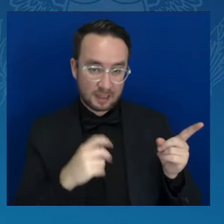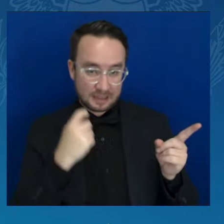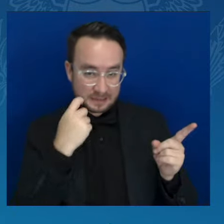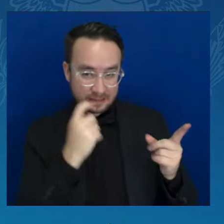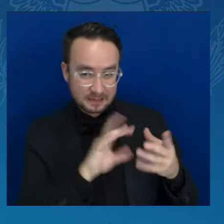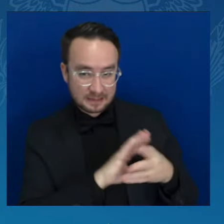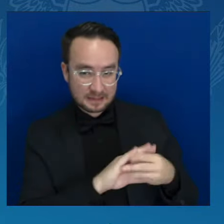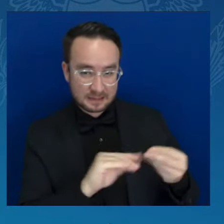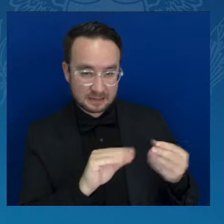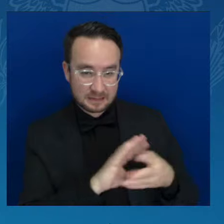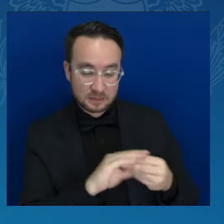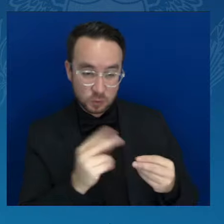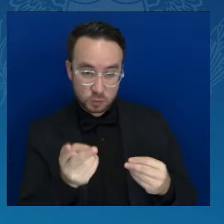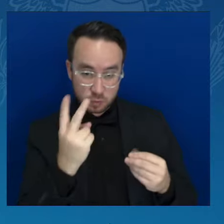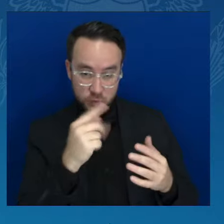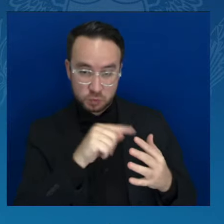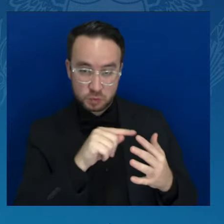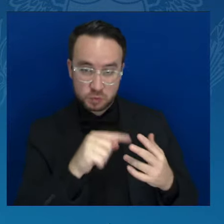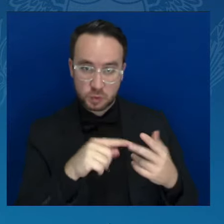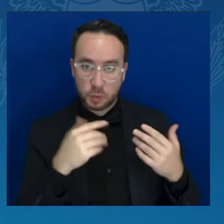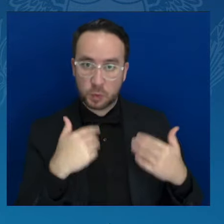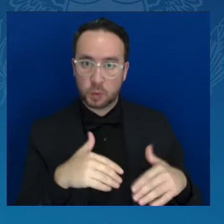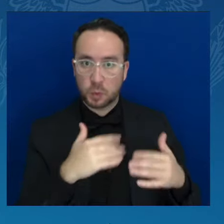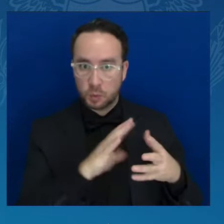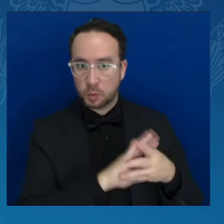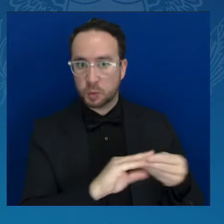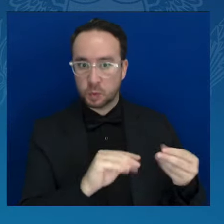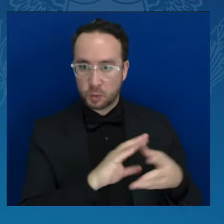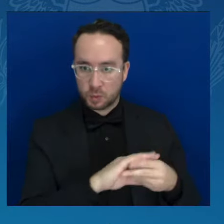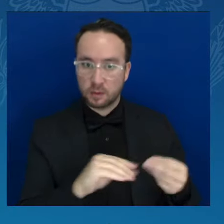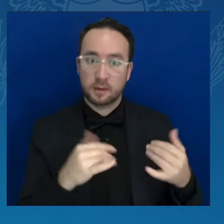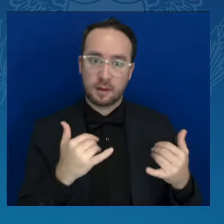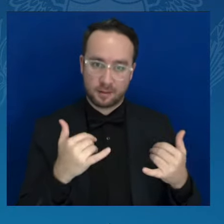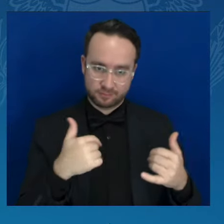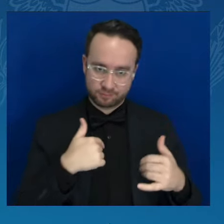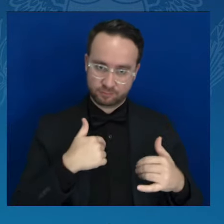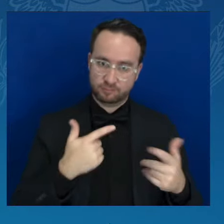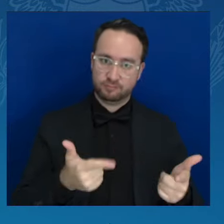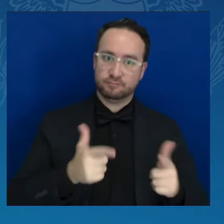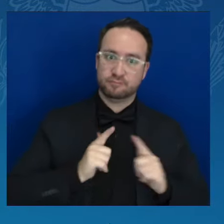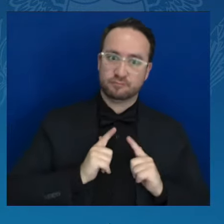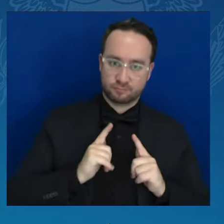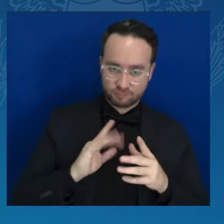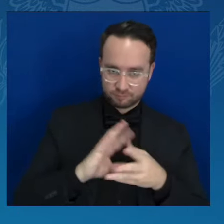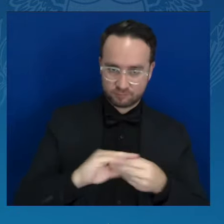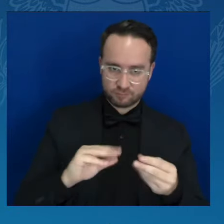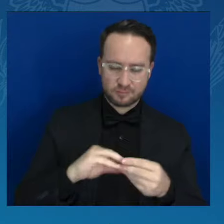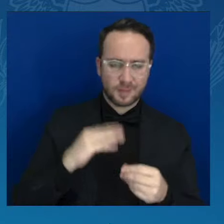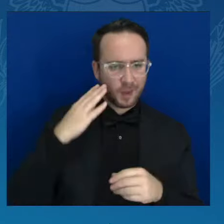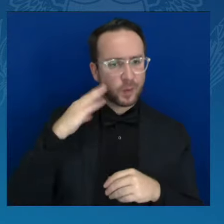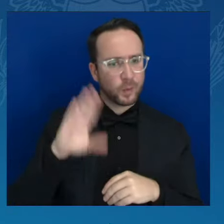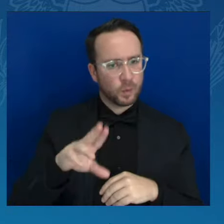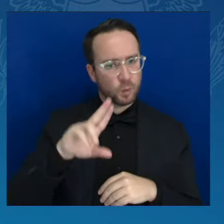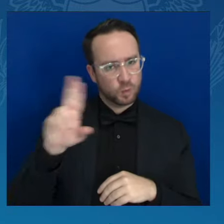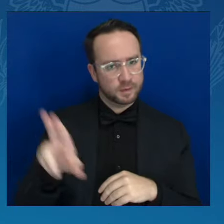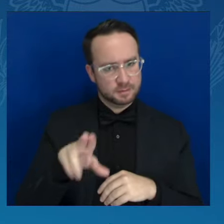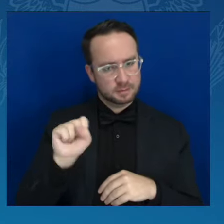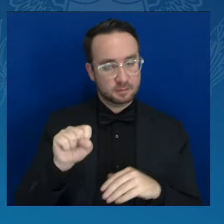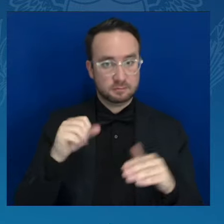and how important it is not just to U.S. national security, but to our allies and partners as well. So I would ask if you could brief the group and the council